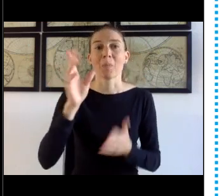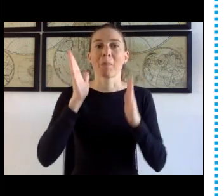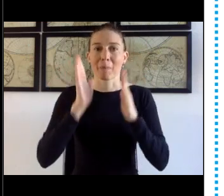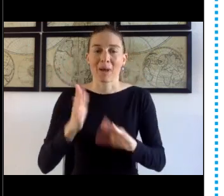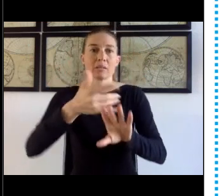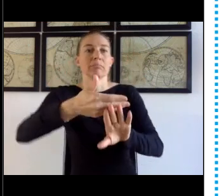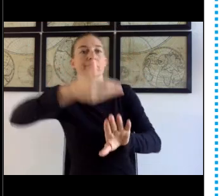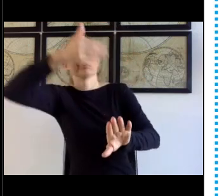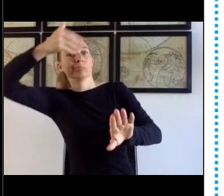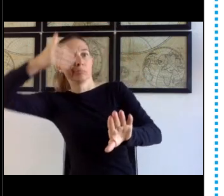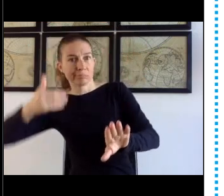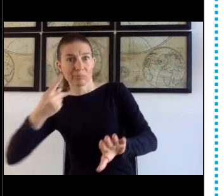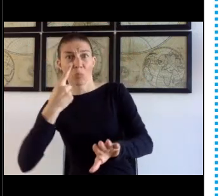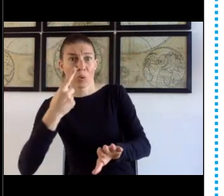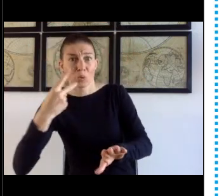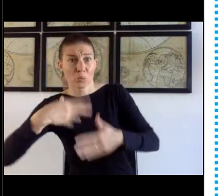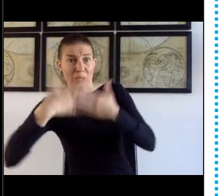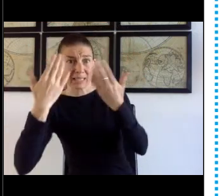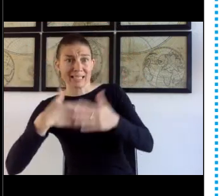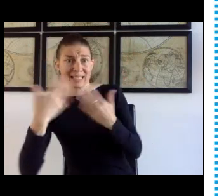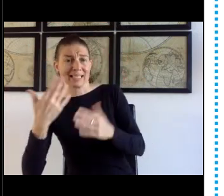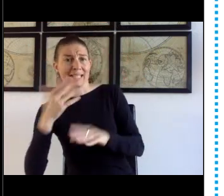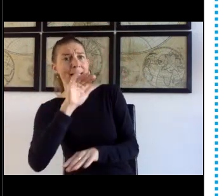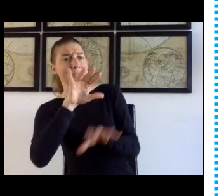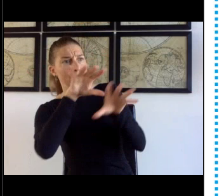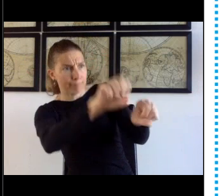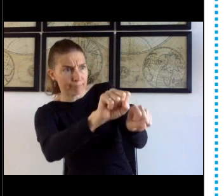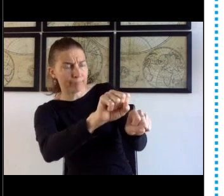Furthermore, the quality of assistance in all transport modes is